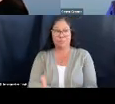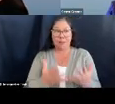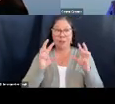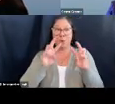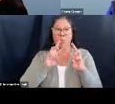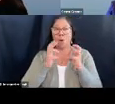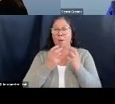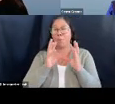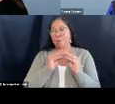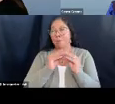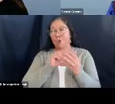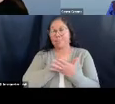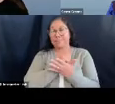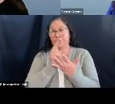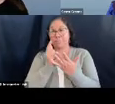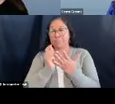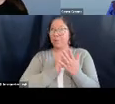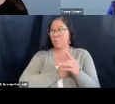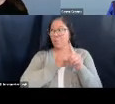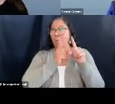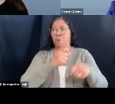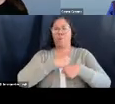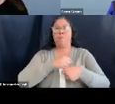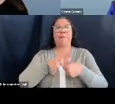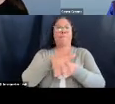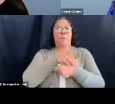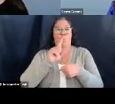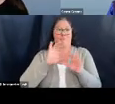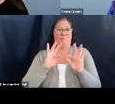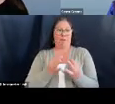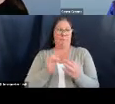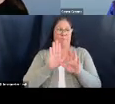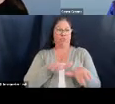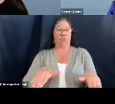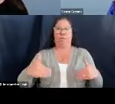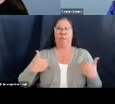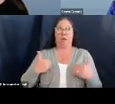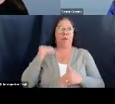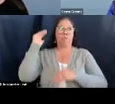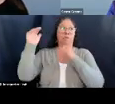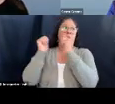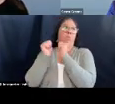goal is to create a space where families of children and young adults with disabilities,